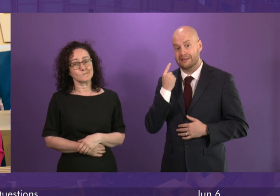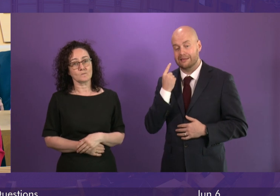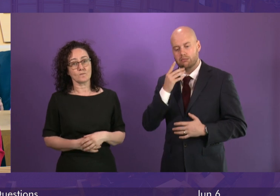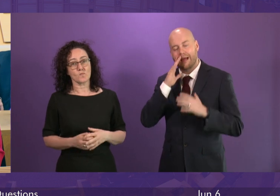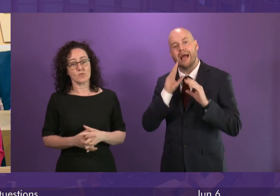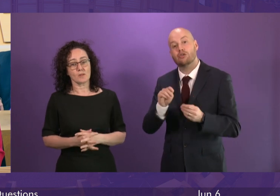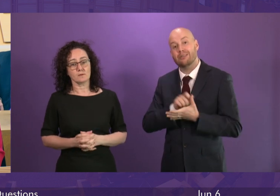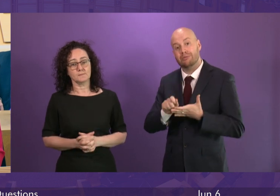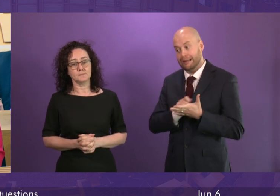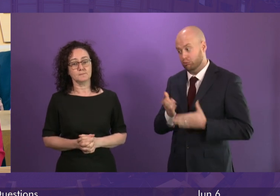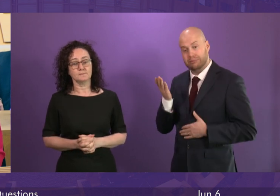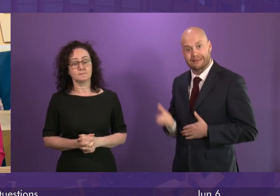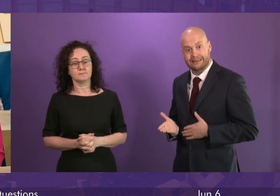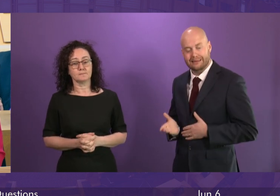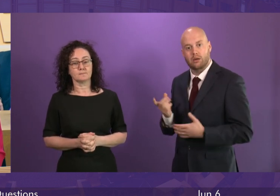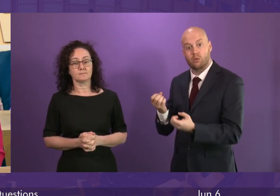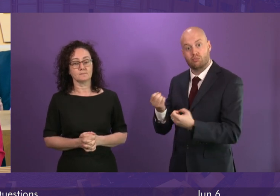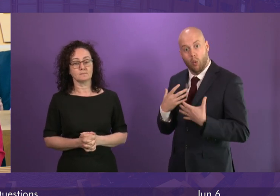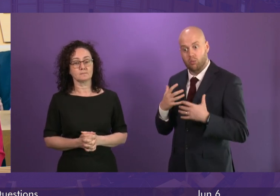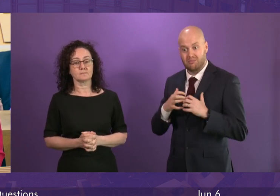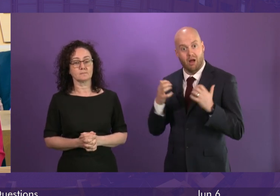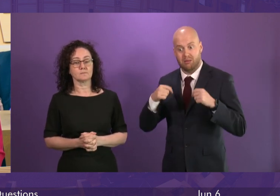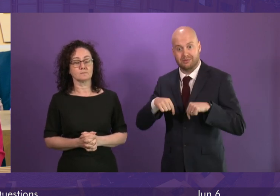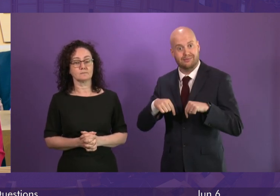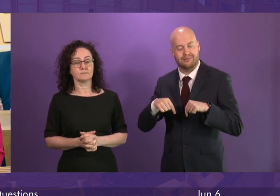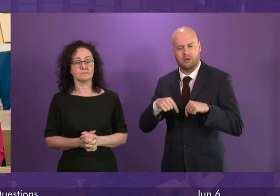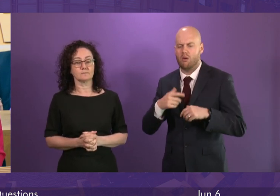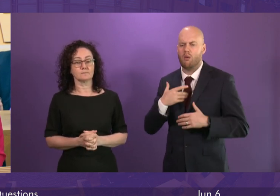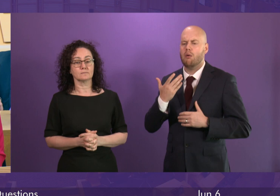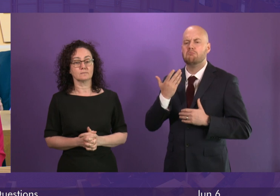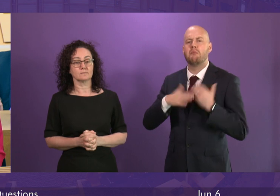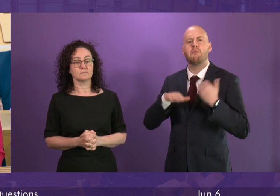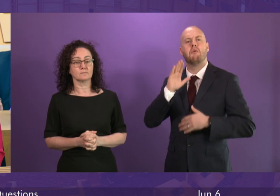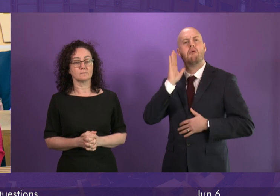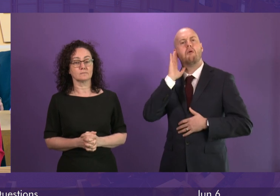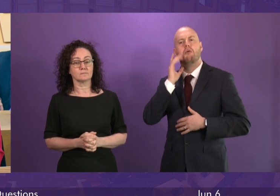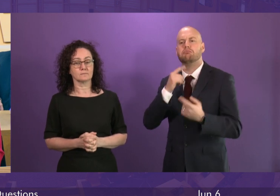told Parliament that he had never heard anybody say that there was anything wrong with combined